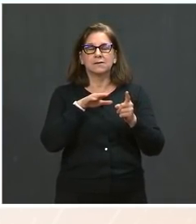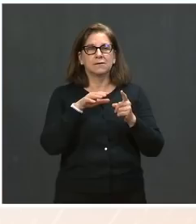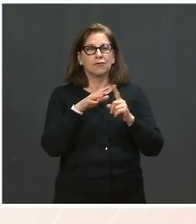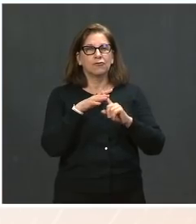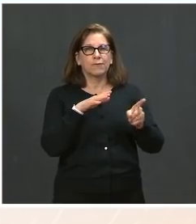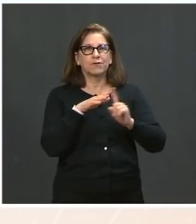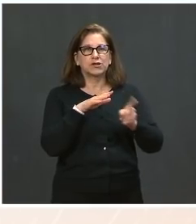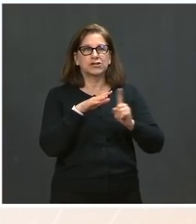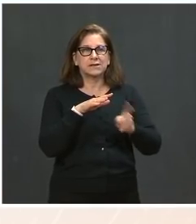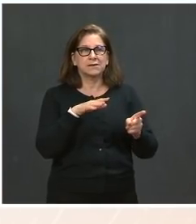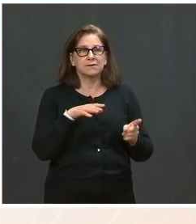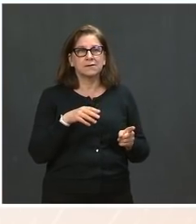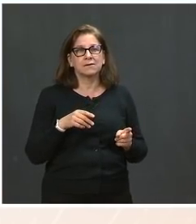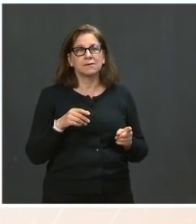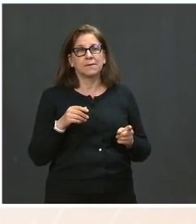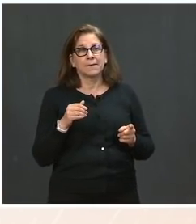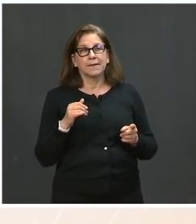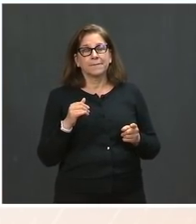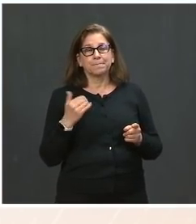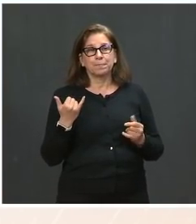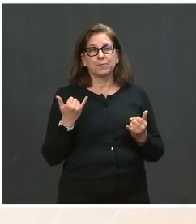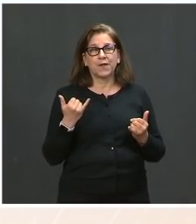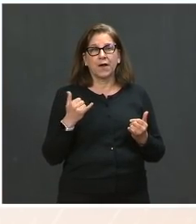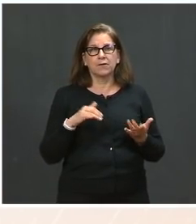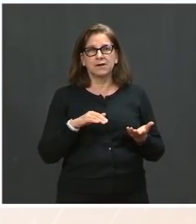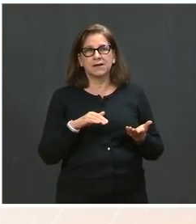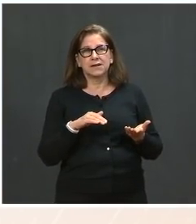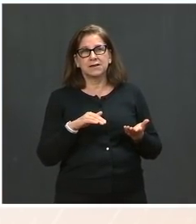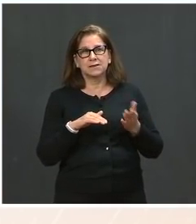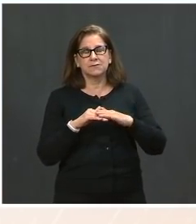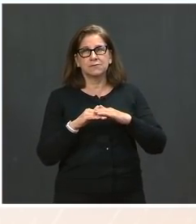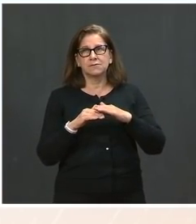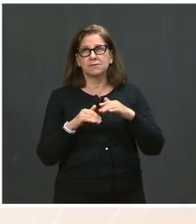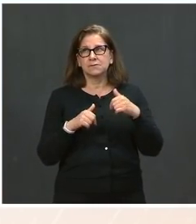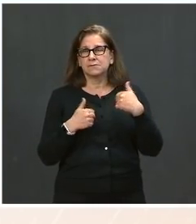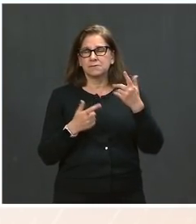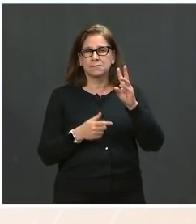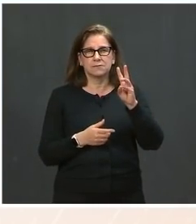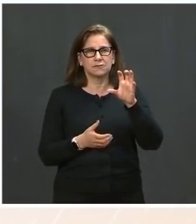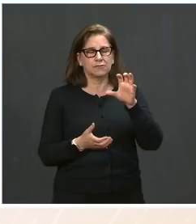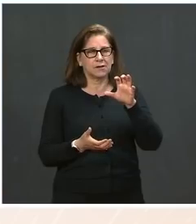but he's not actually formally signed the paperwork yet. Is the White House still committed to raising